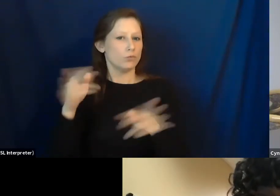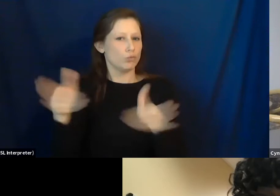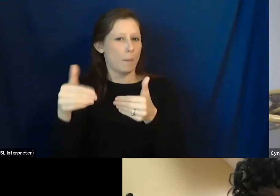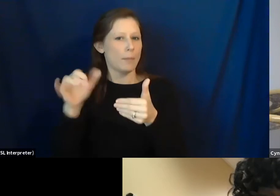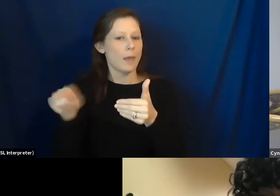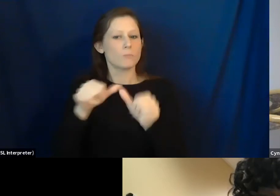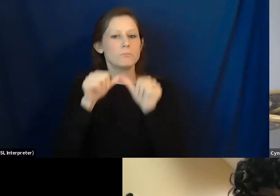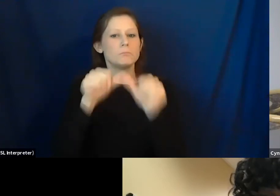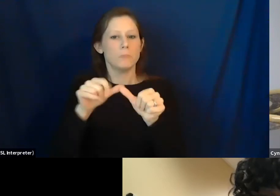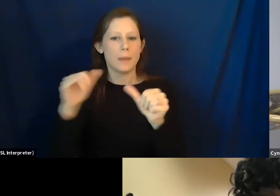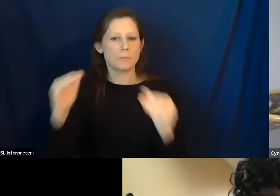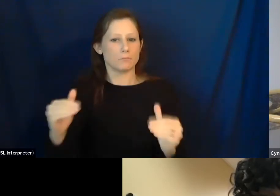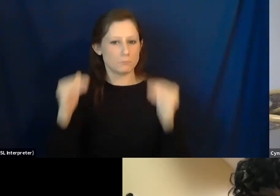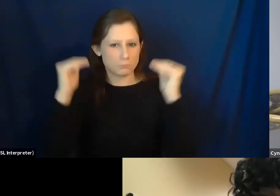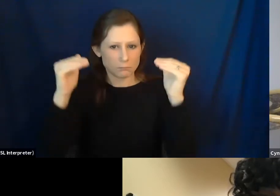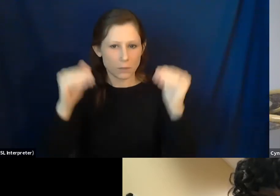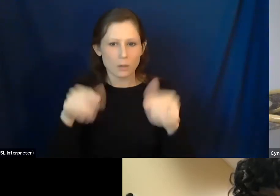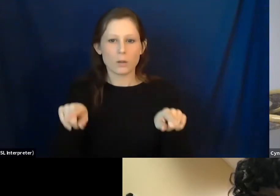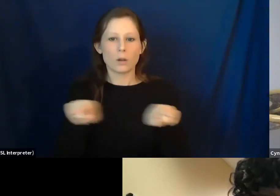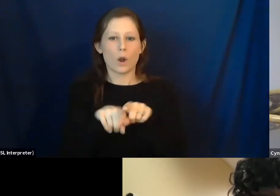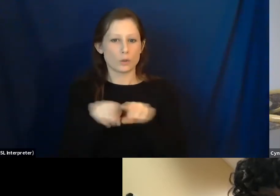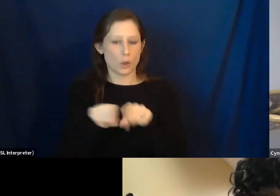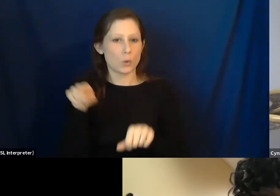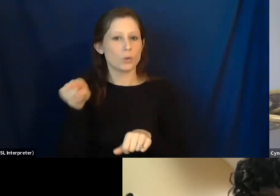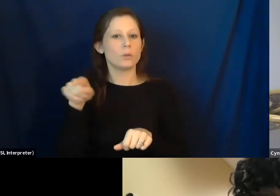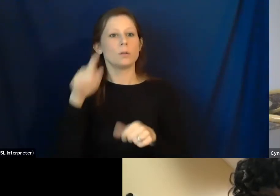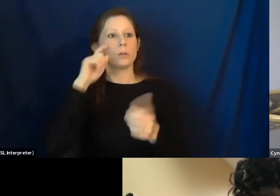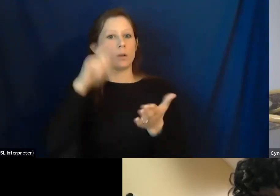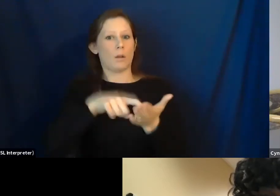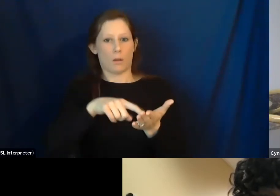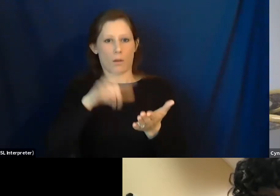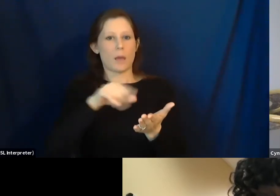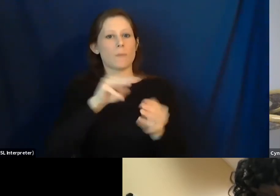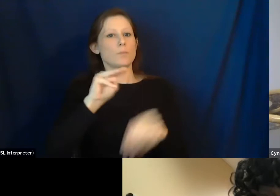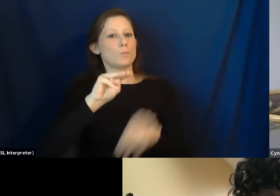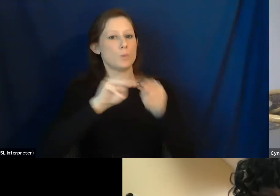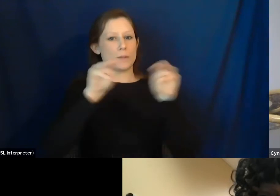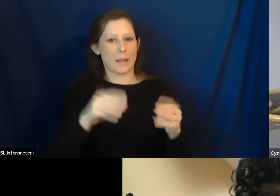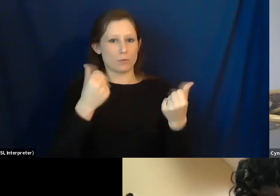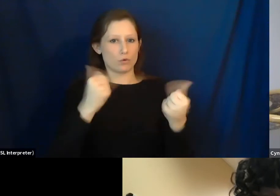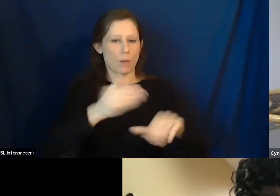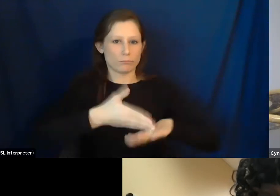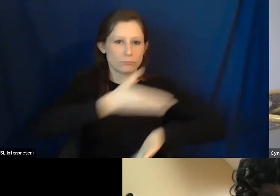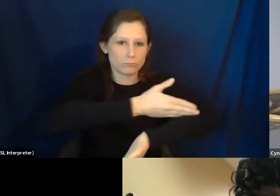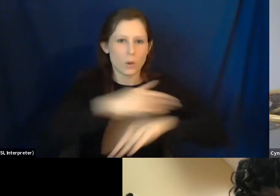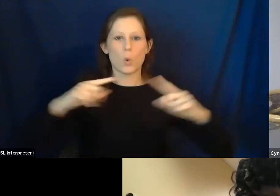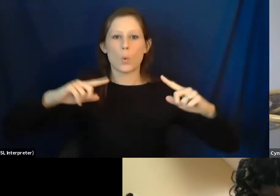and executes the museum's complementary wheelchairs, accessibility training and also the maintenance